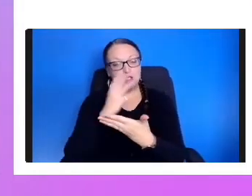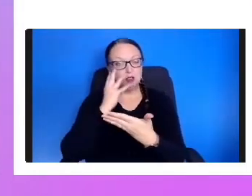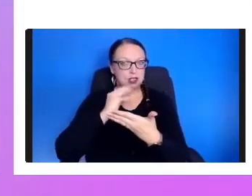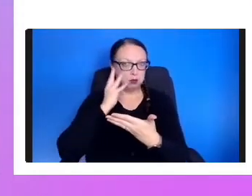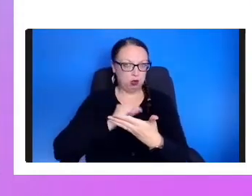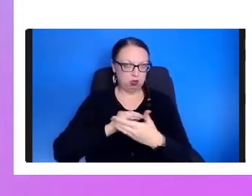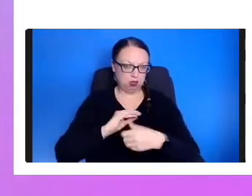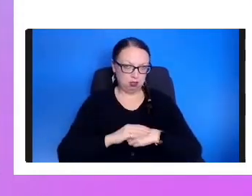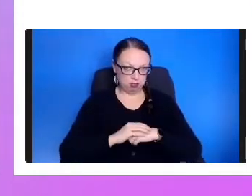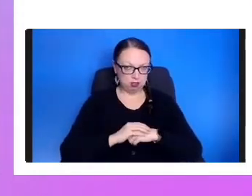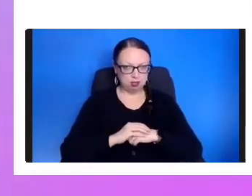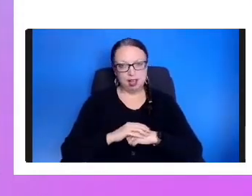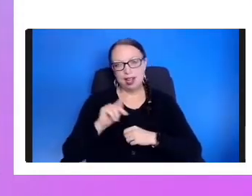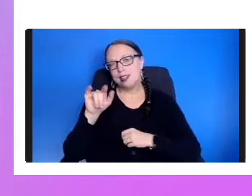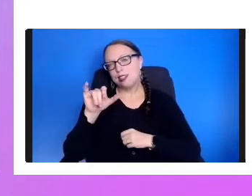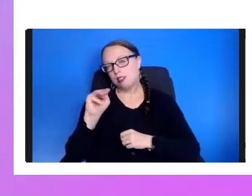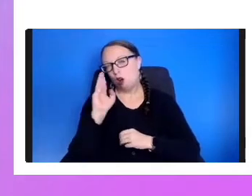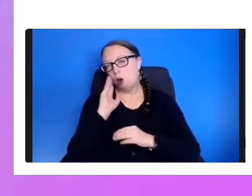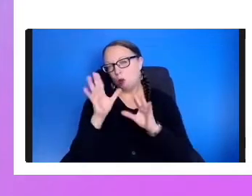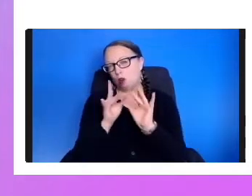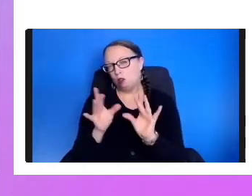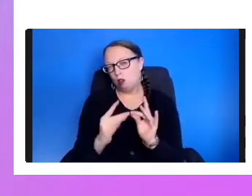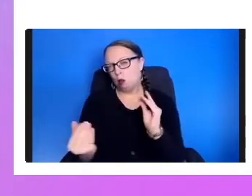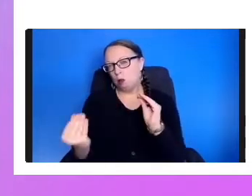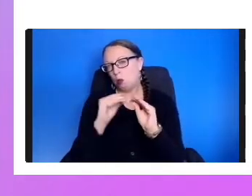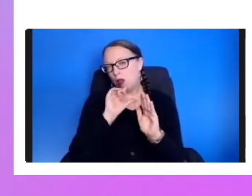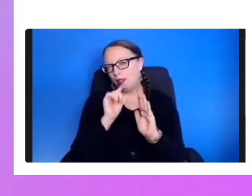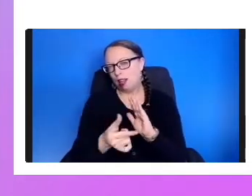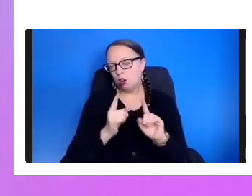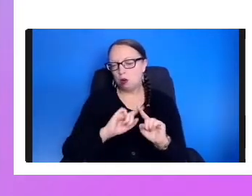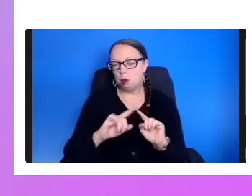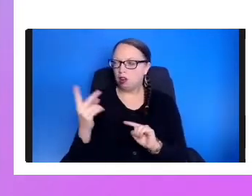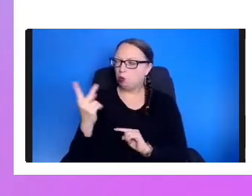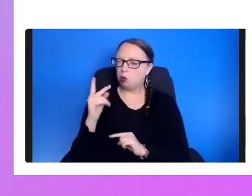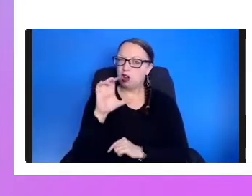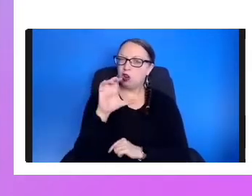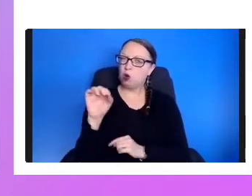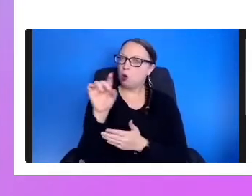again Tom can talk to this later but we co-design our research with community leaders